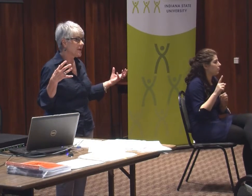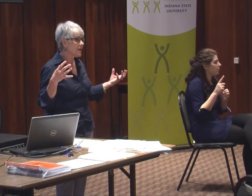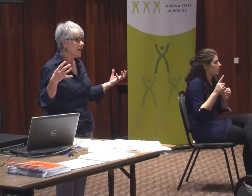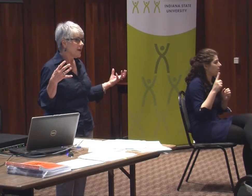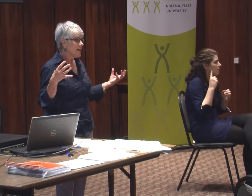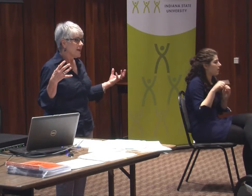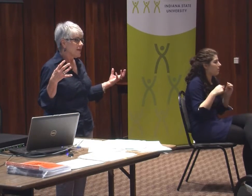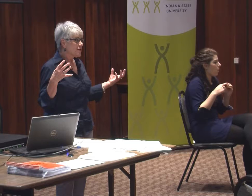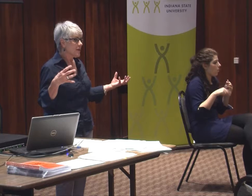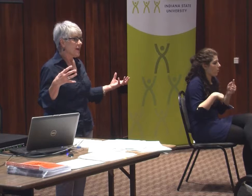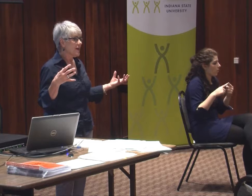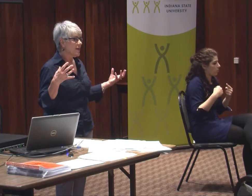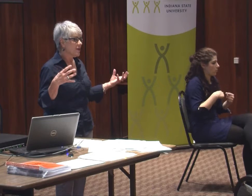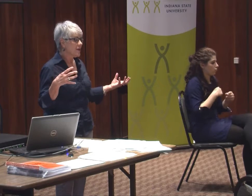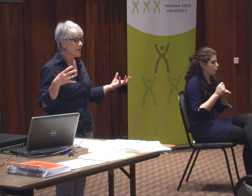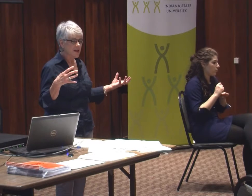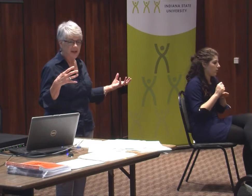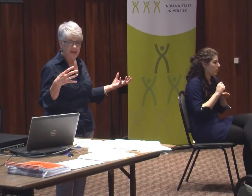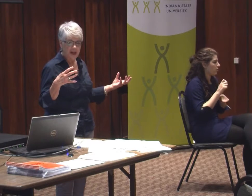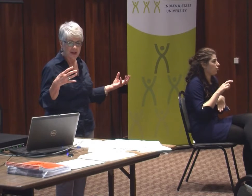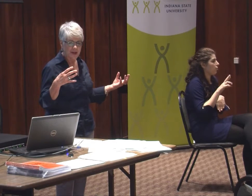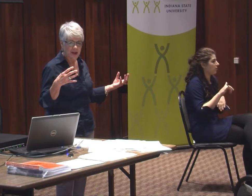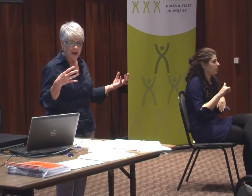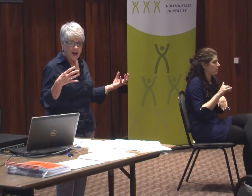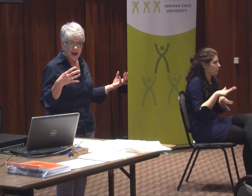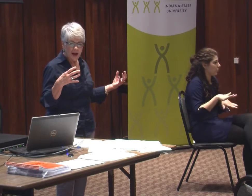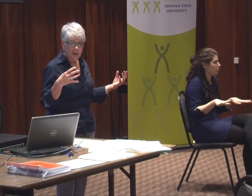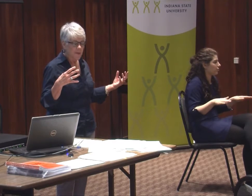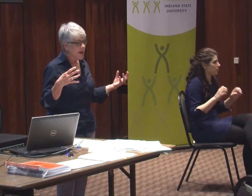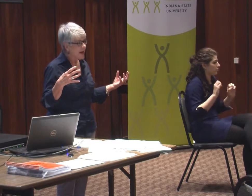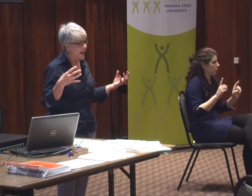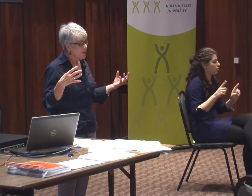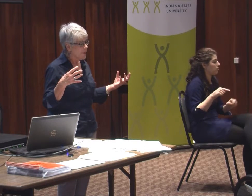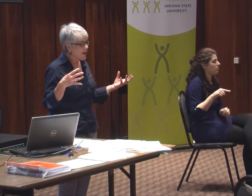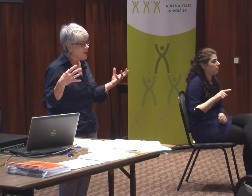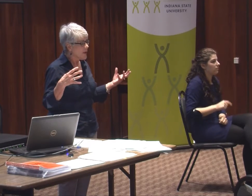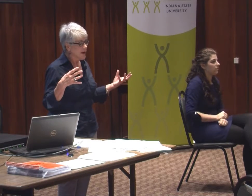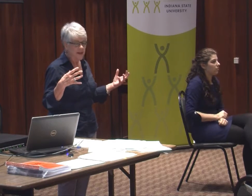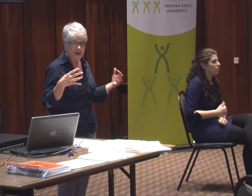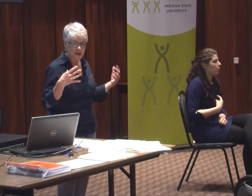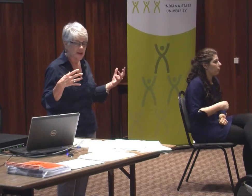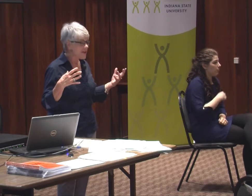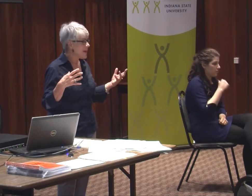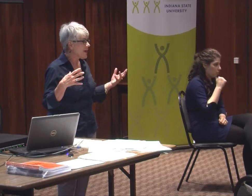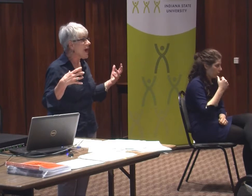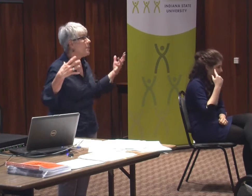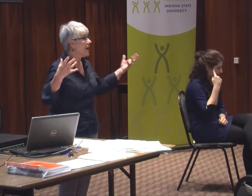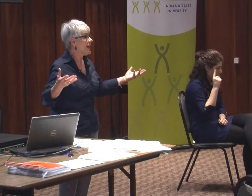we're trained in early childhood education. We don't want to think just about how